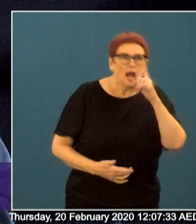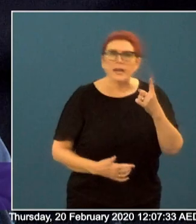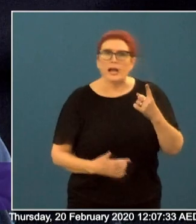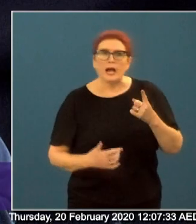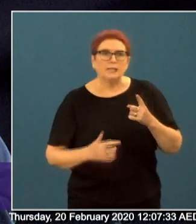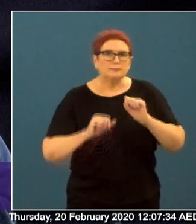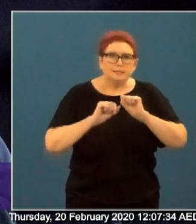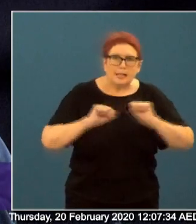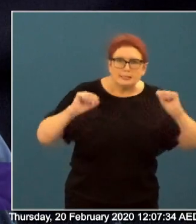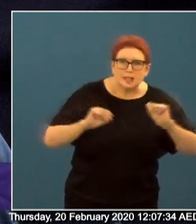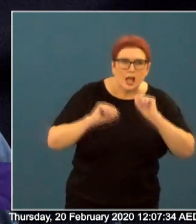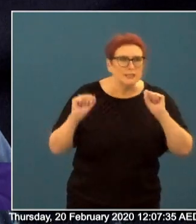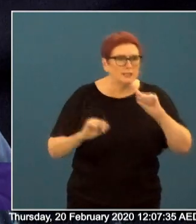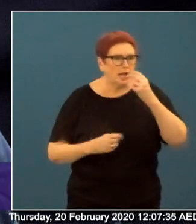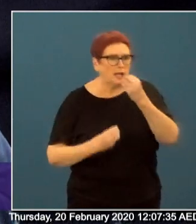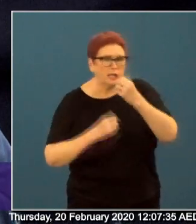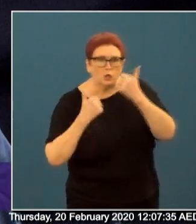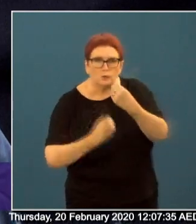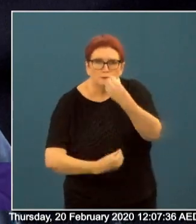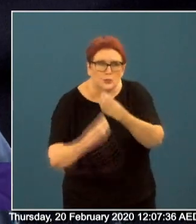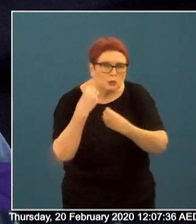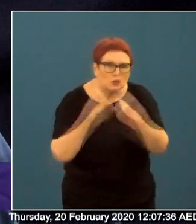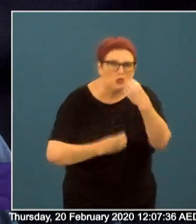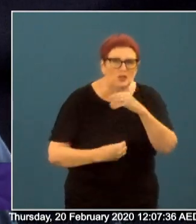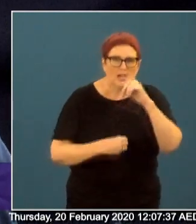and you're not receiving a message of preventative health